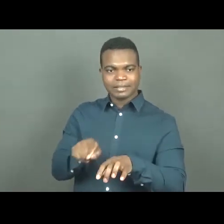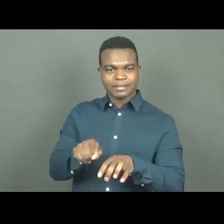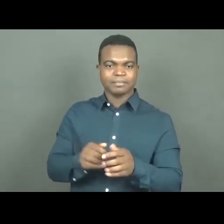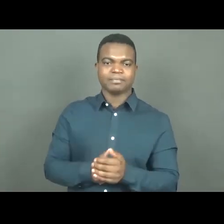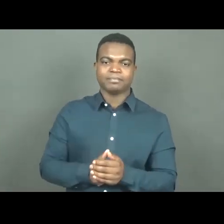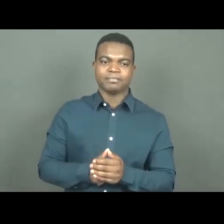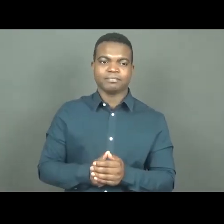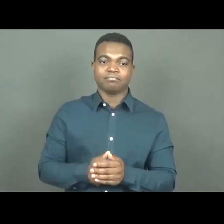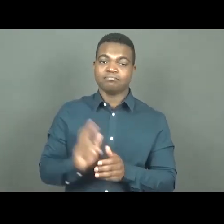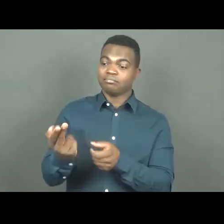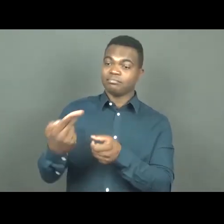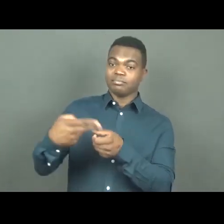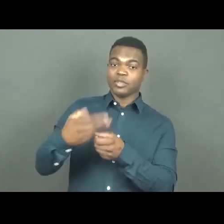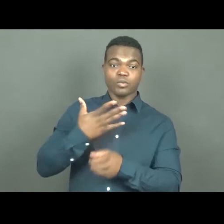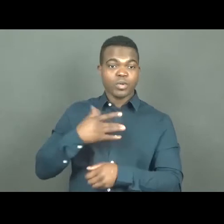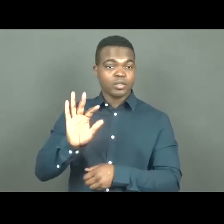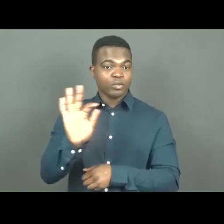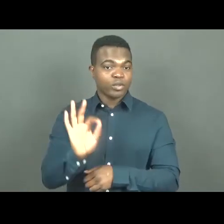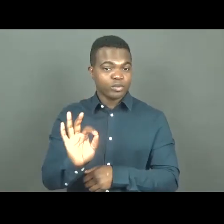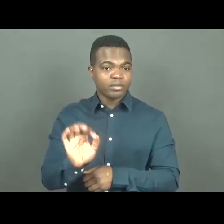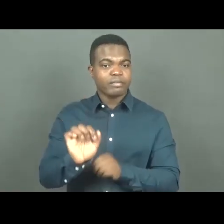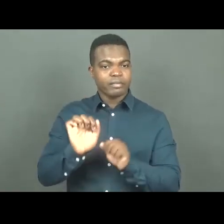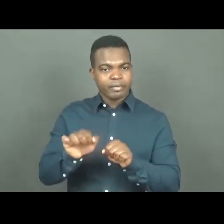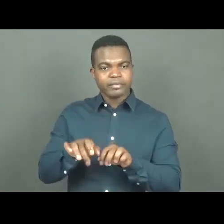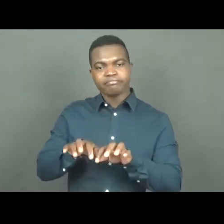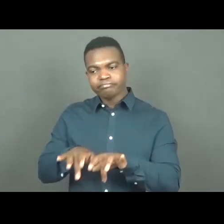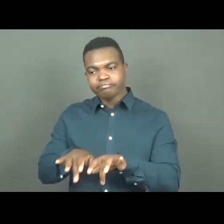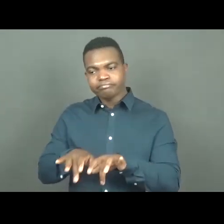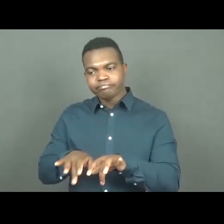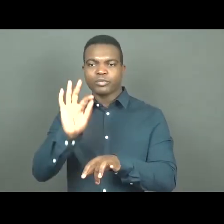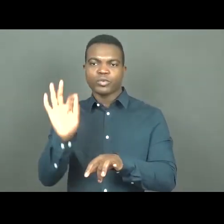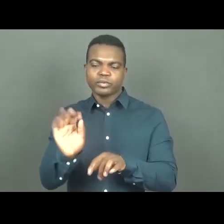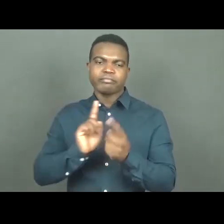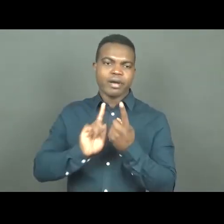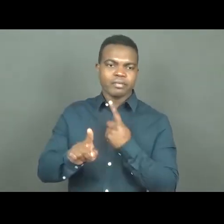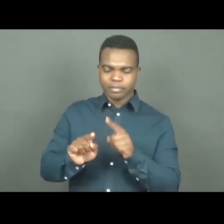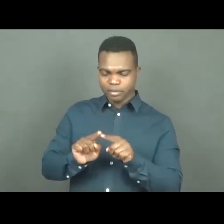chat box for the overview of the speakers and the topics covered in today's webinar.